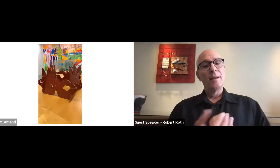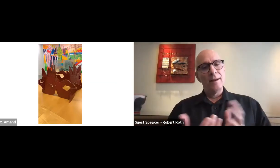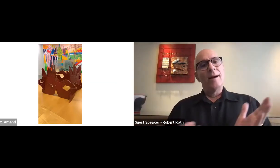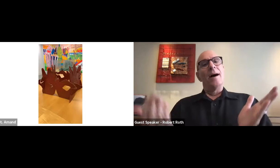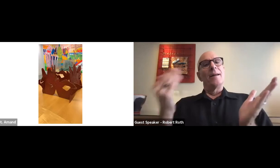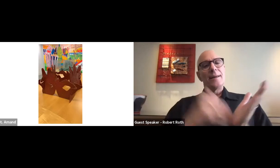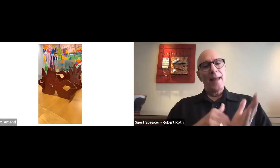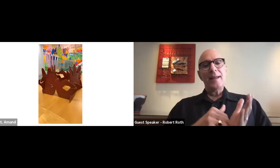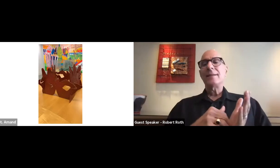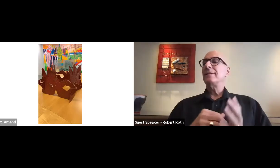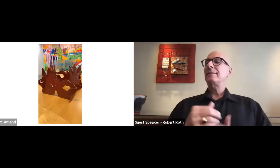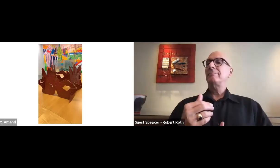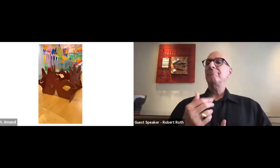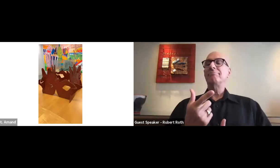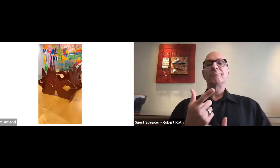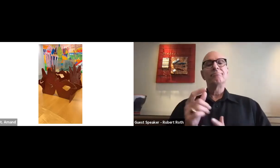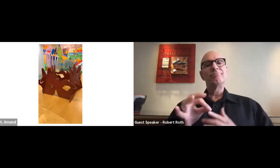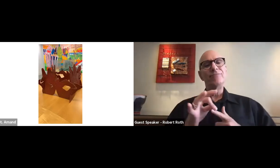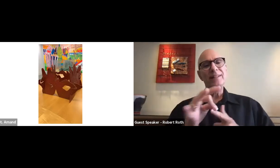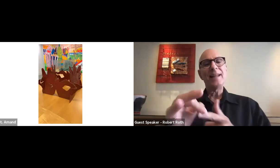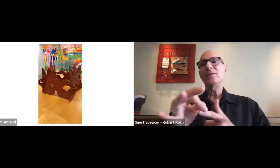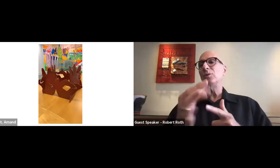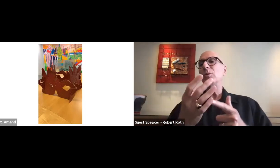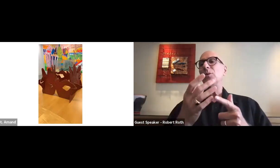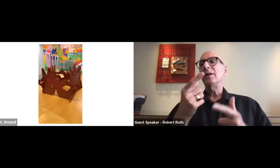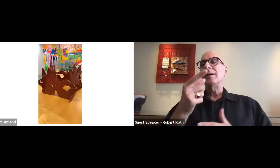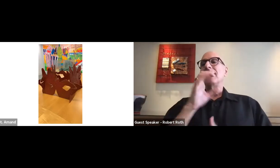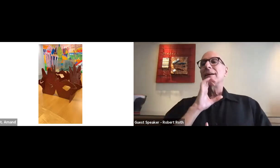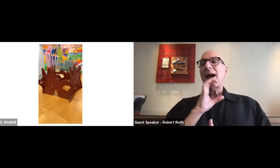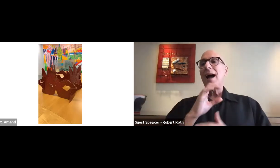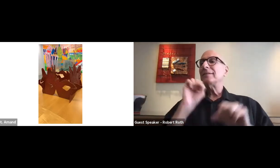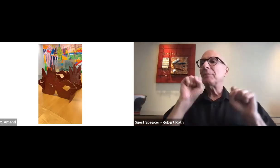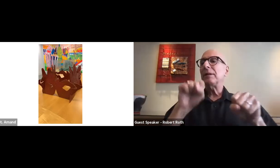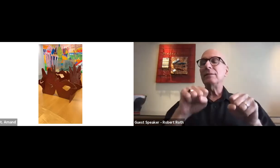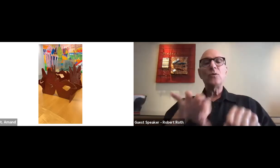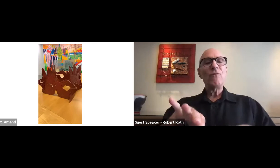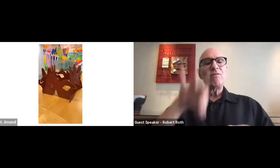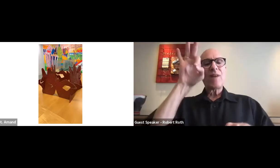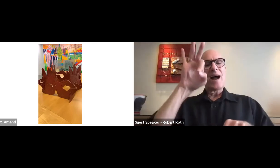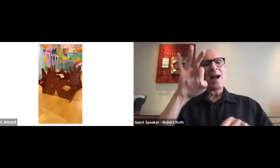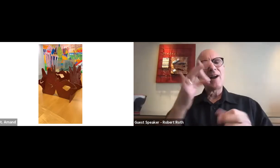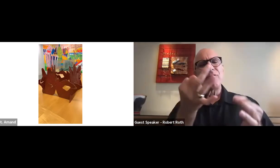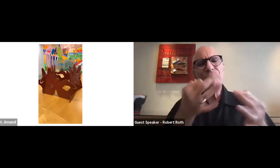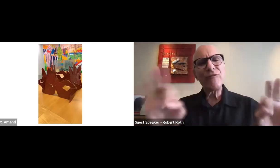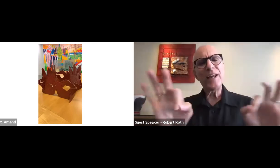and it's helped our sense of community. Again, it was led by Guy